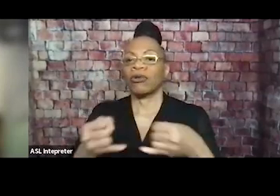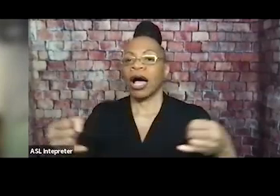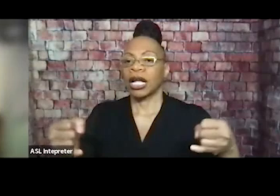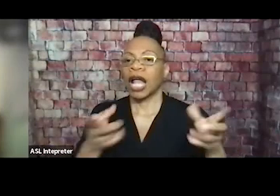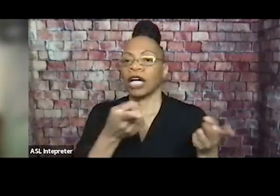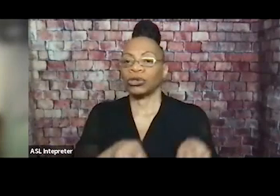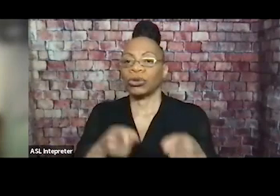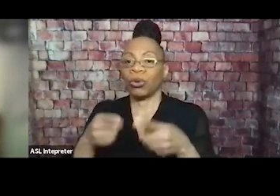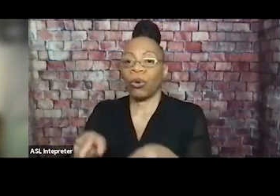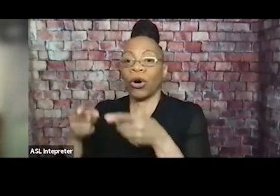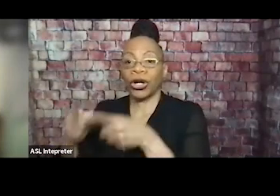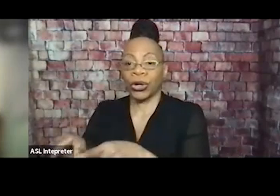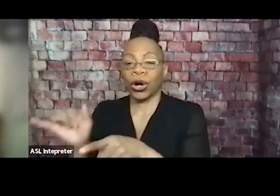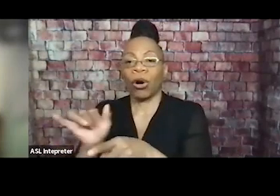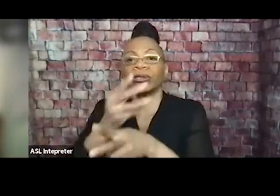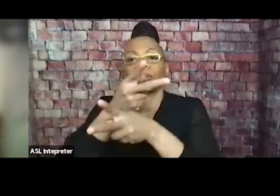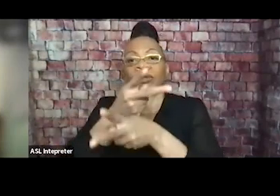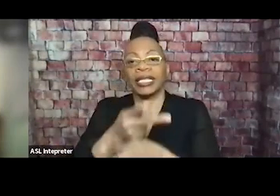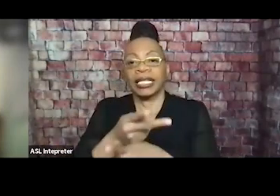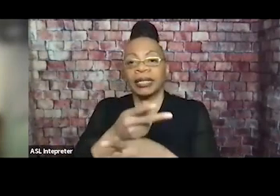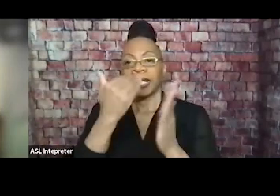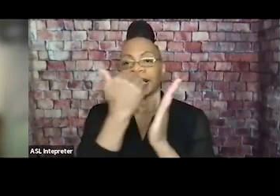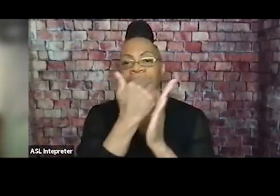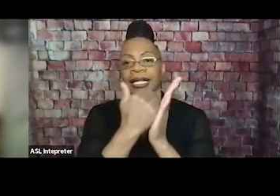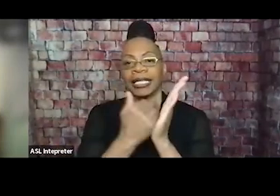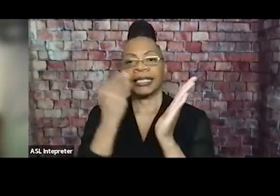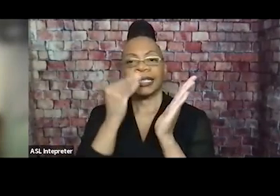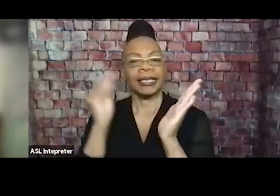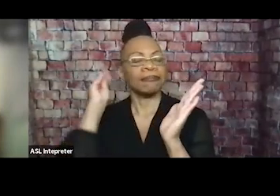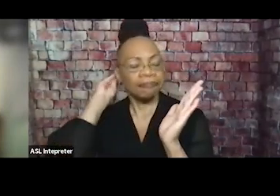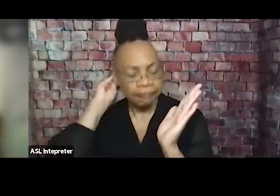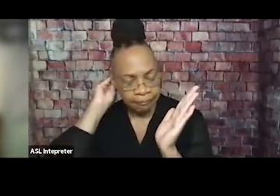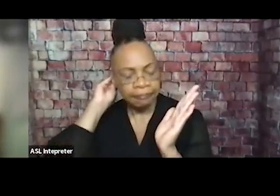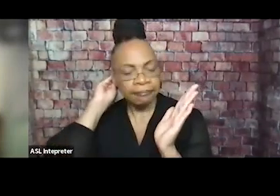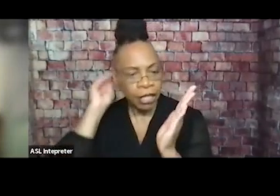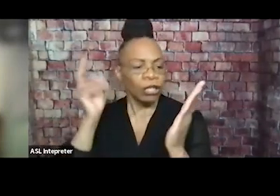and keeping the listing in mind, going through those treatment records